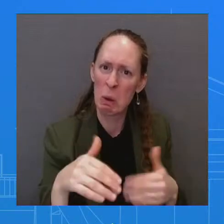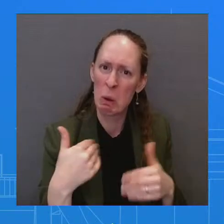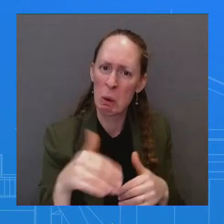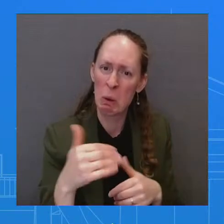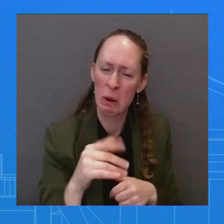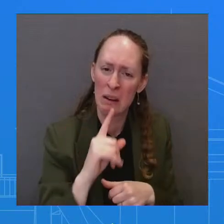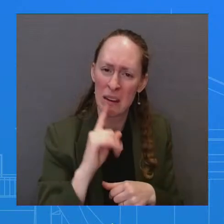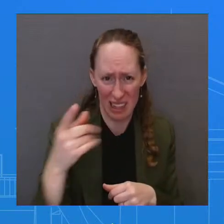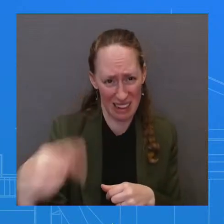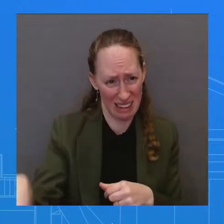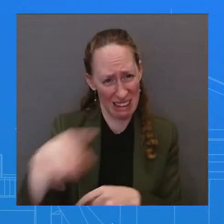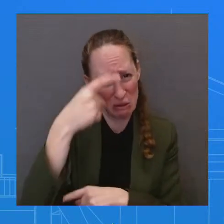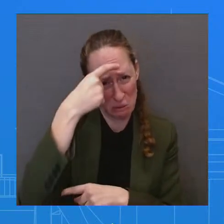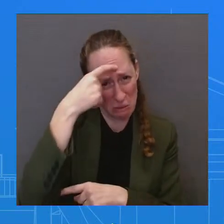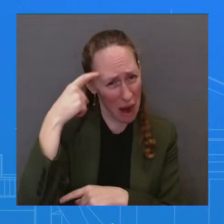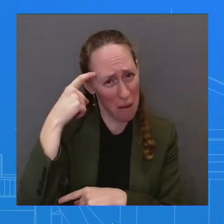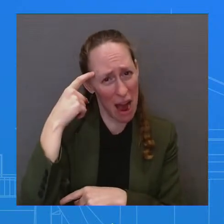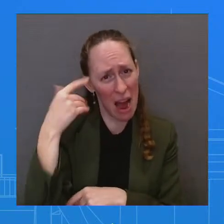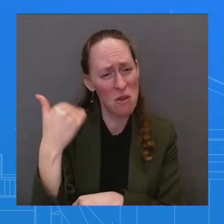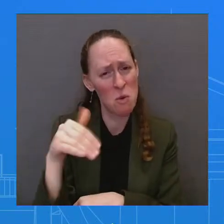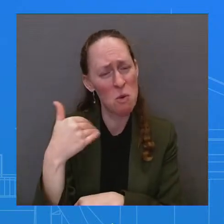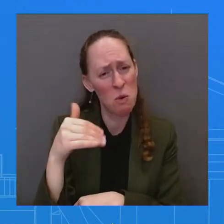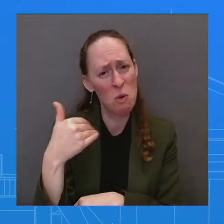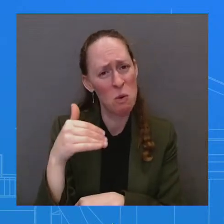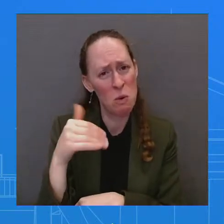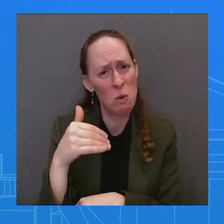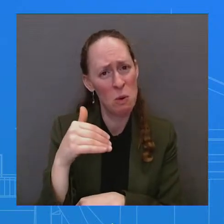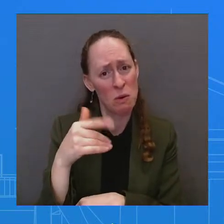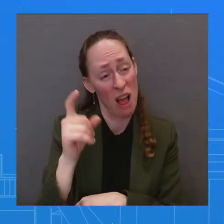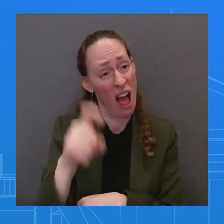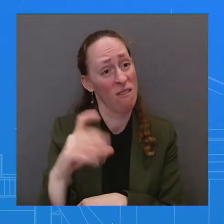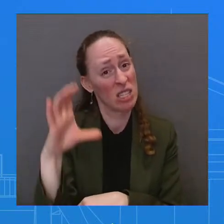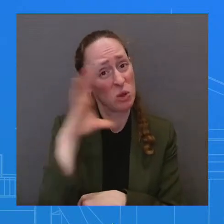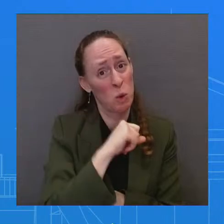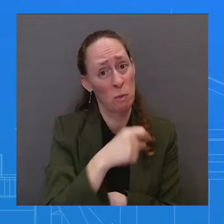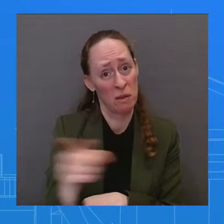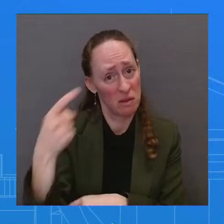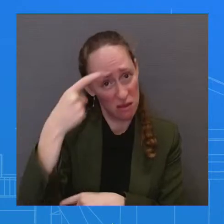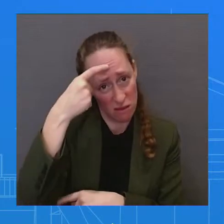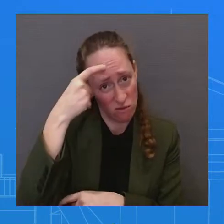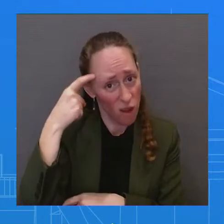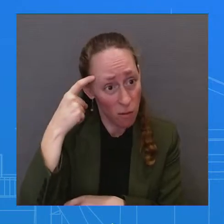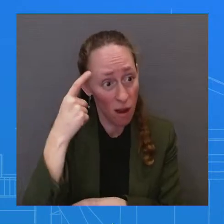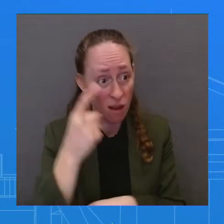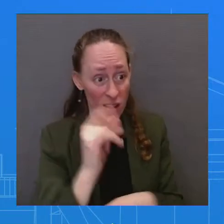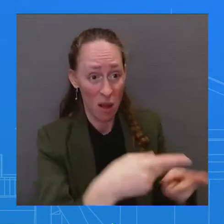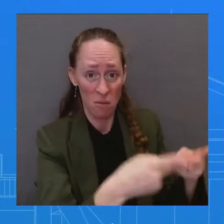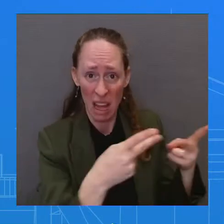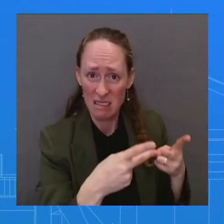that the conditions in which they were being held was -- were obviously less than ideal, given --